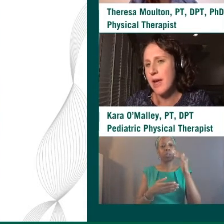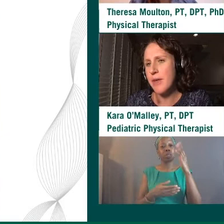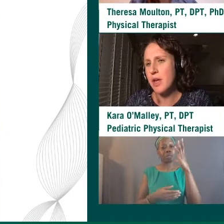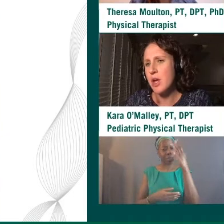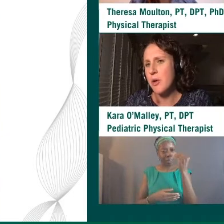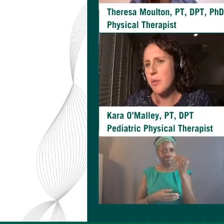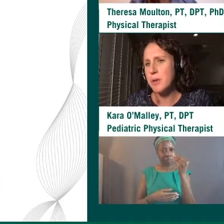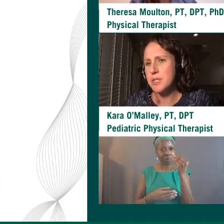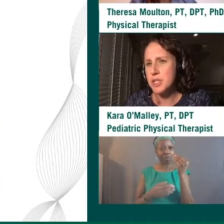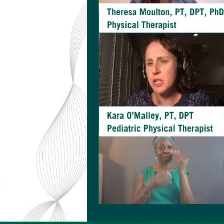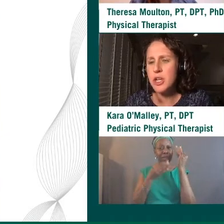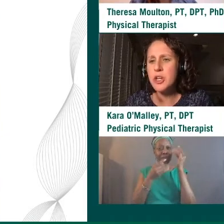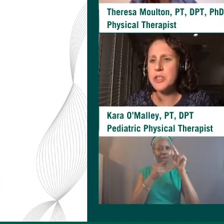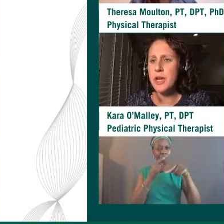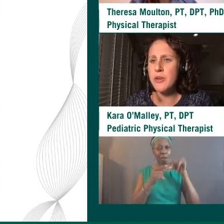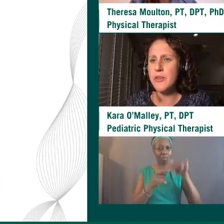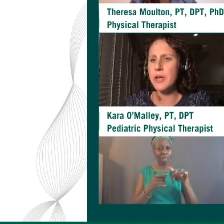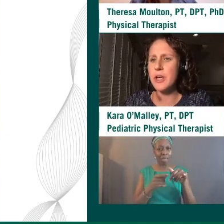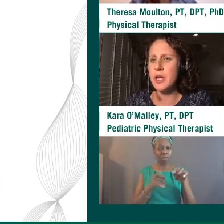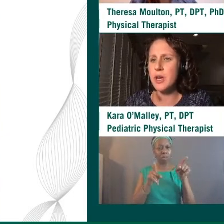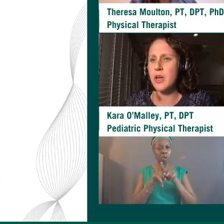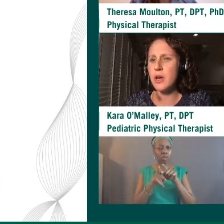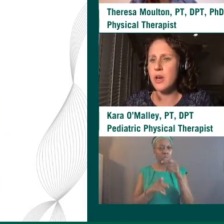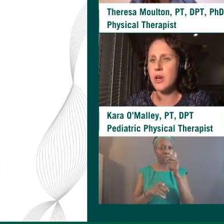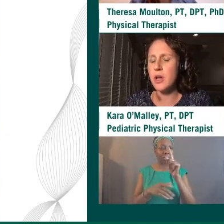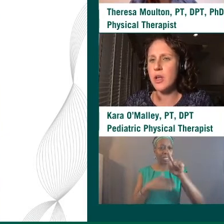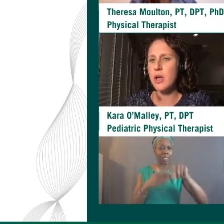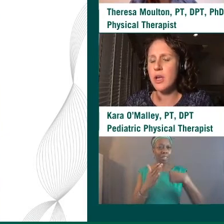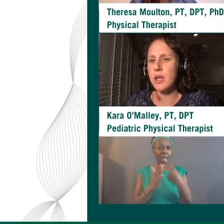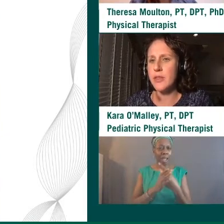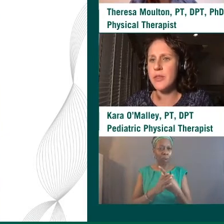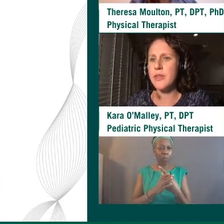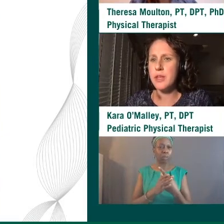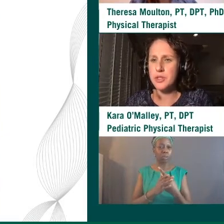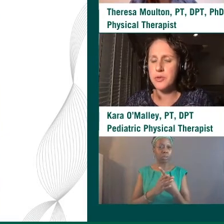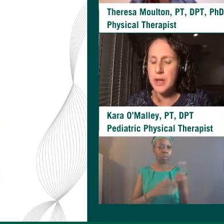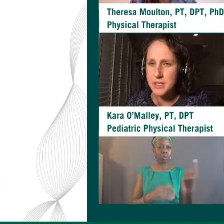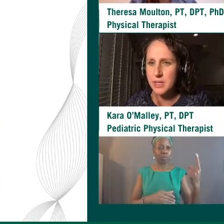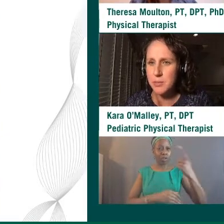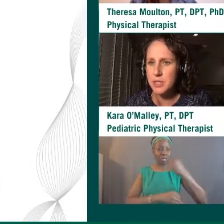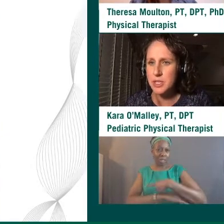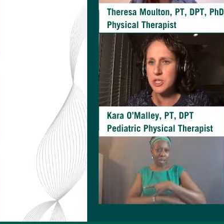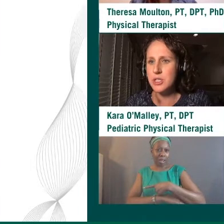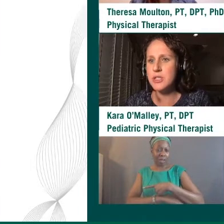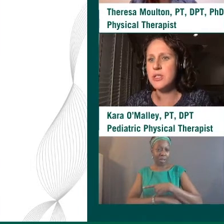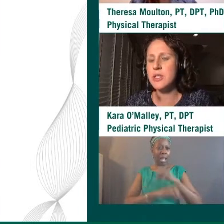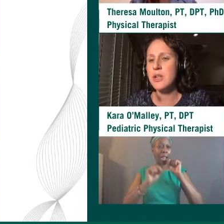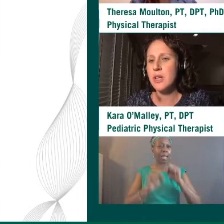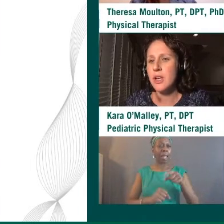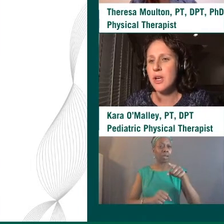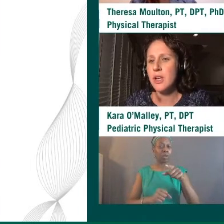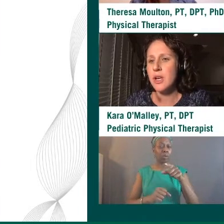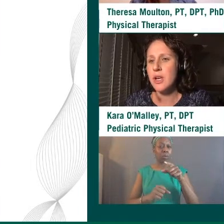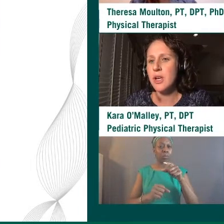And that positioning yourself in these resting positions is gonna be more important